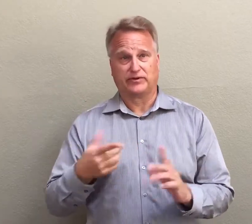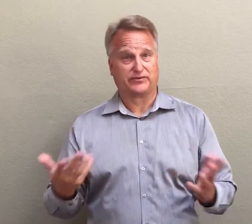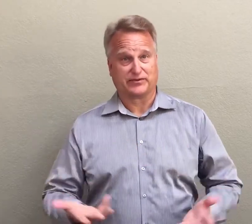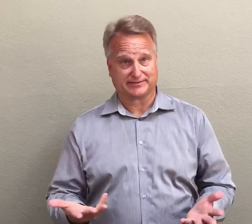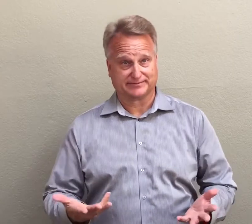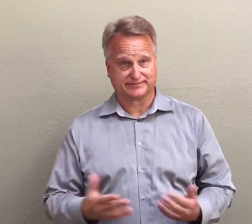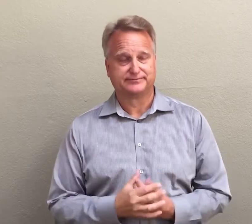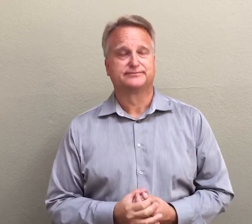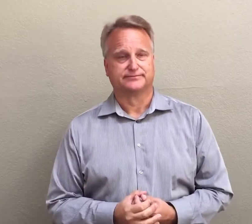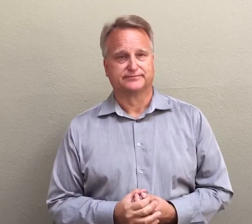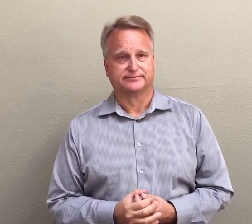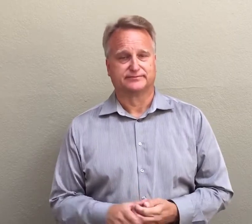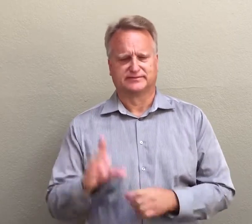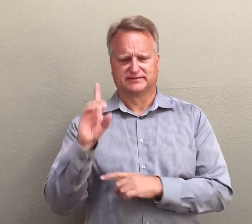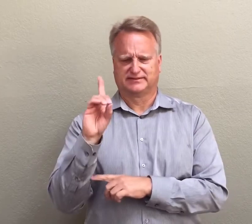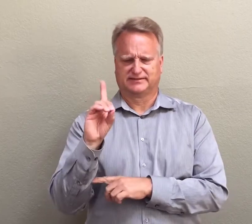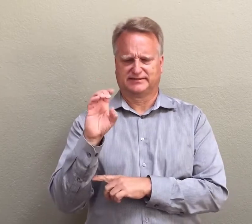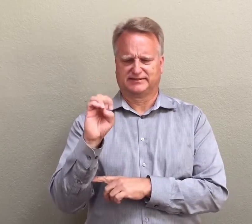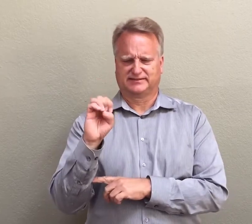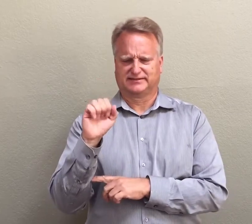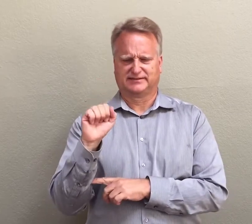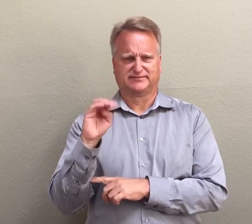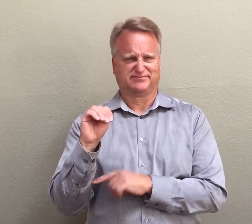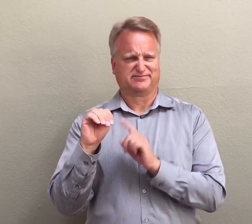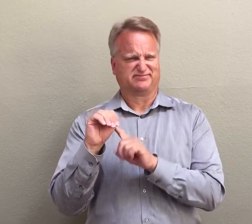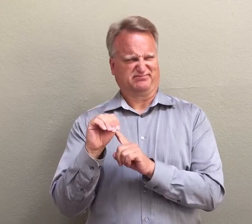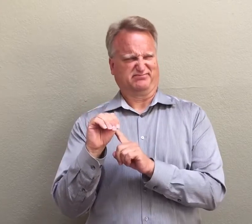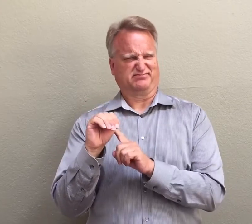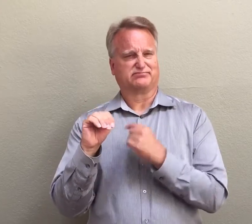The chapter addresses DEAM,